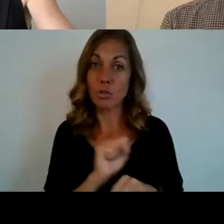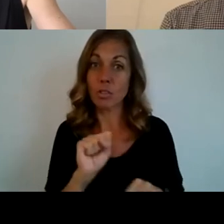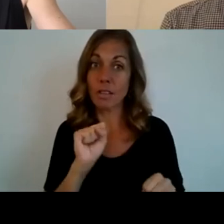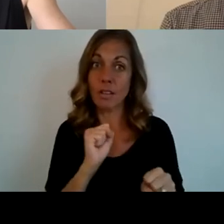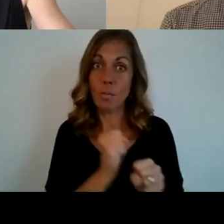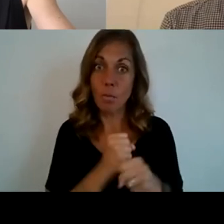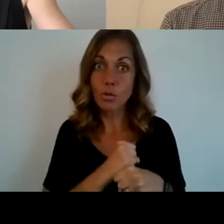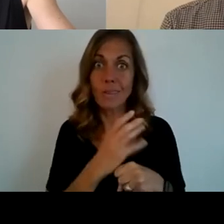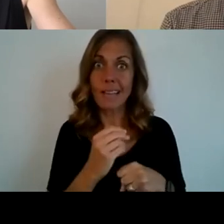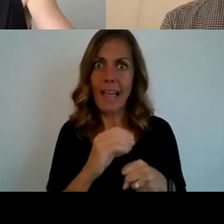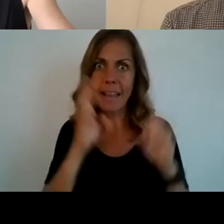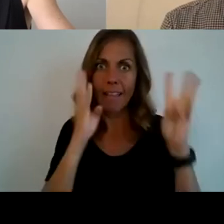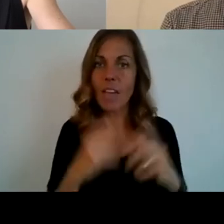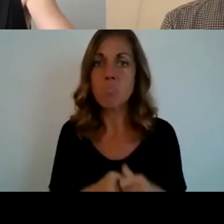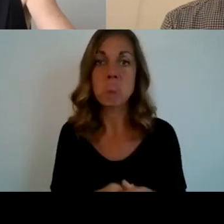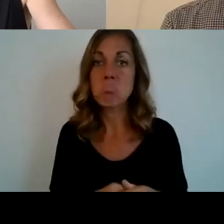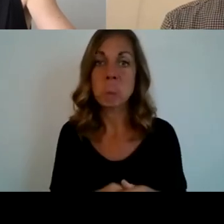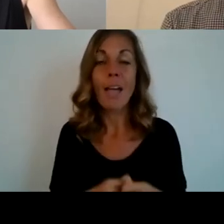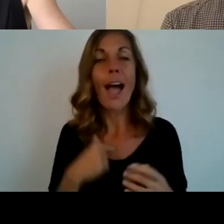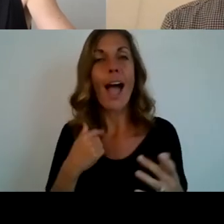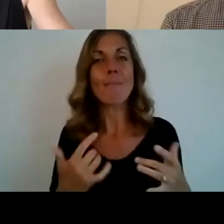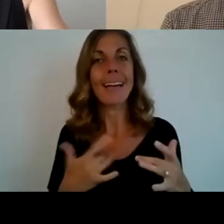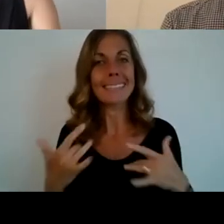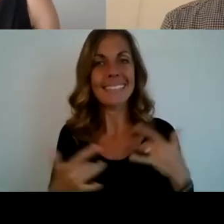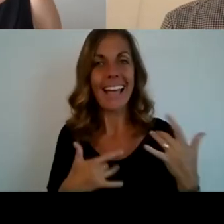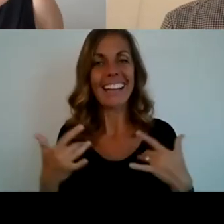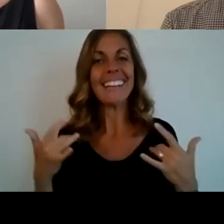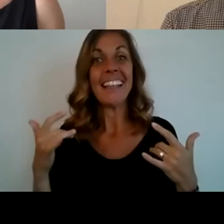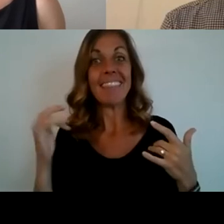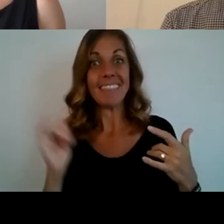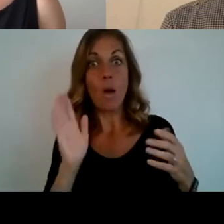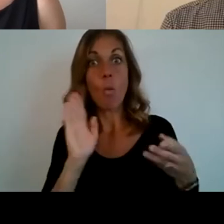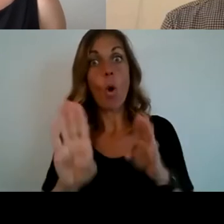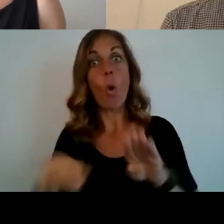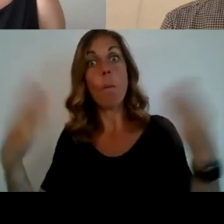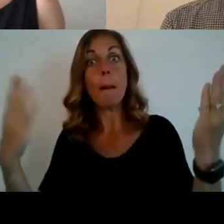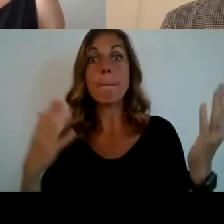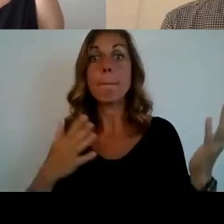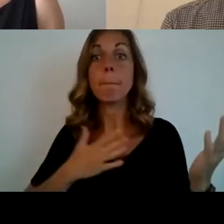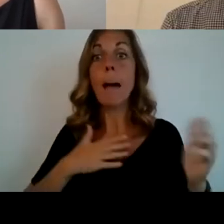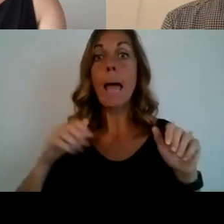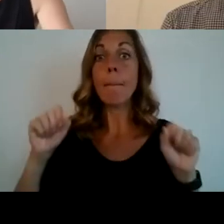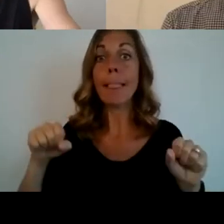I'm excited that that is also going to open up my ability to tap into the global talent.